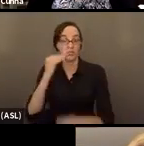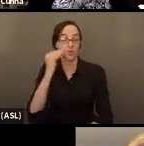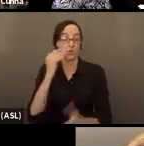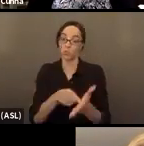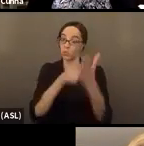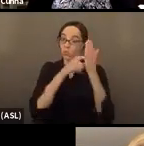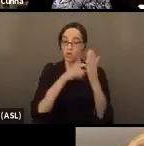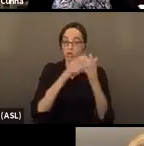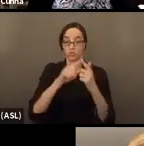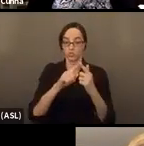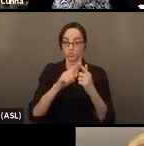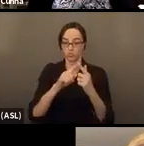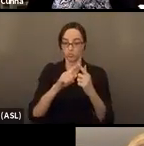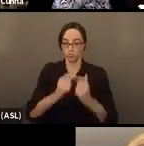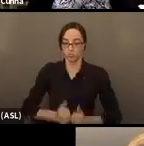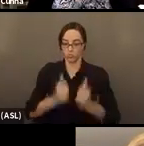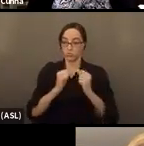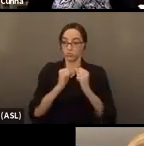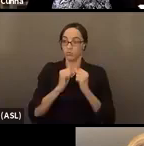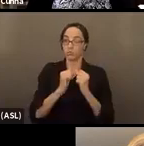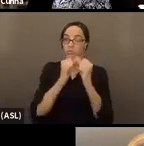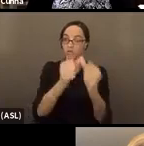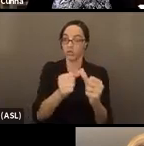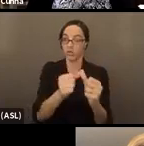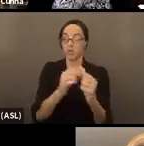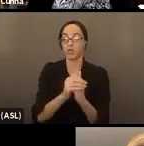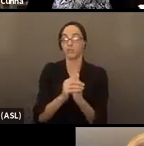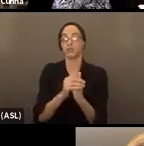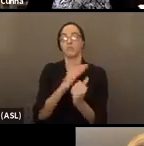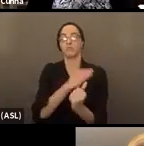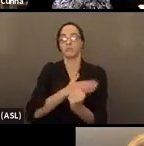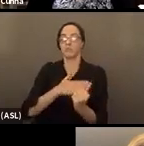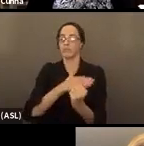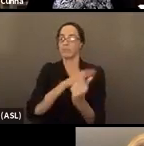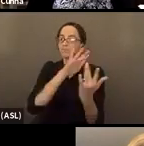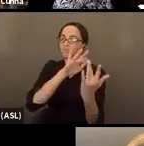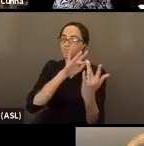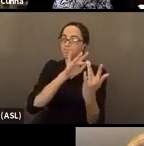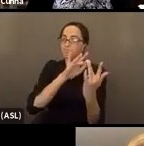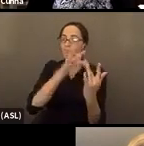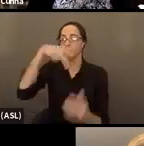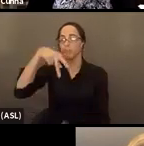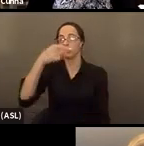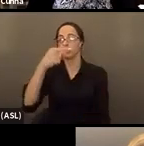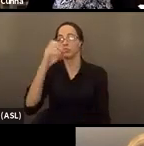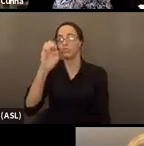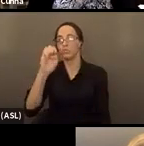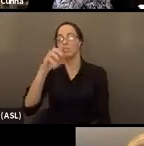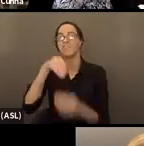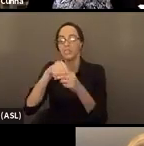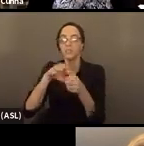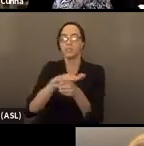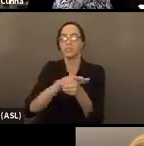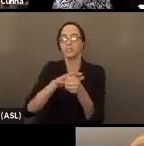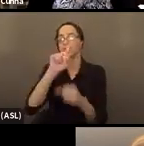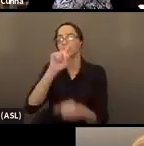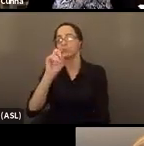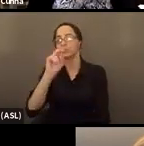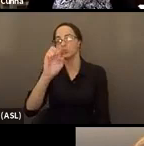as a pg e medical line and you have to be in that pg e's zone that's going to be shut down